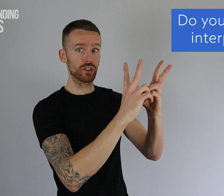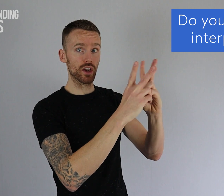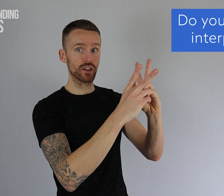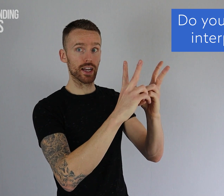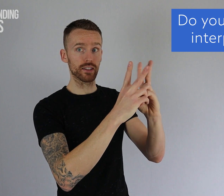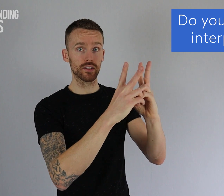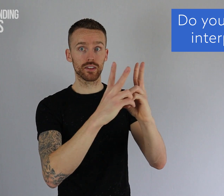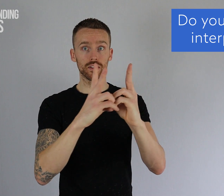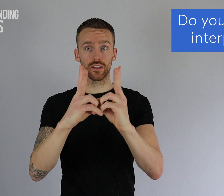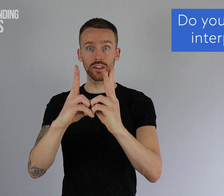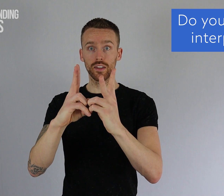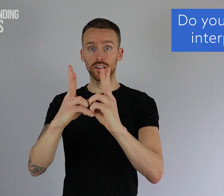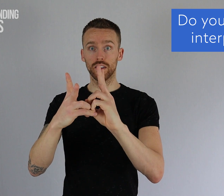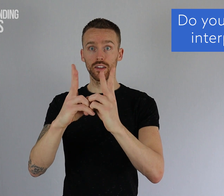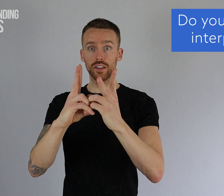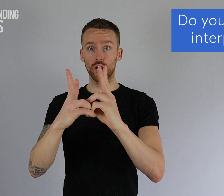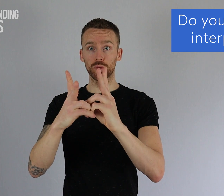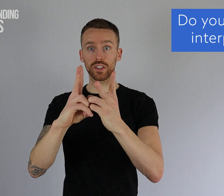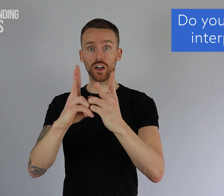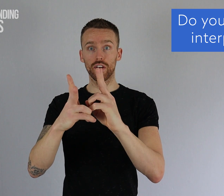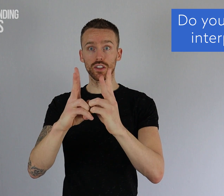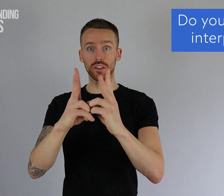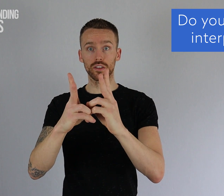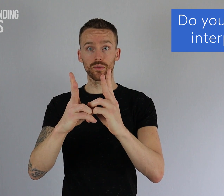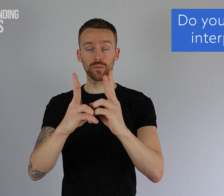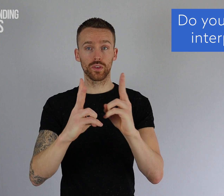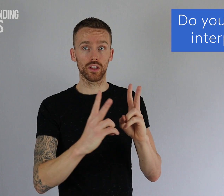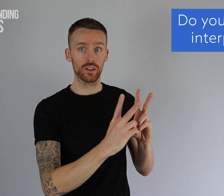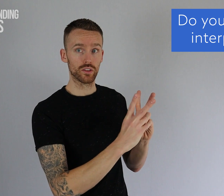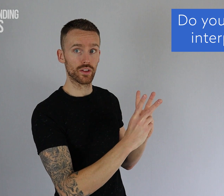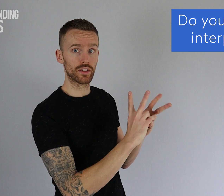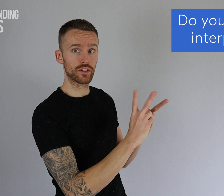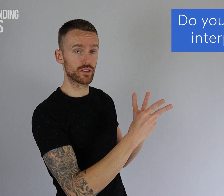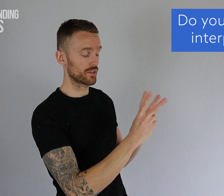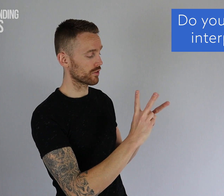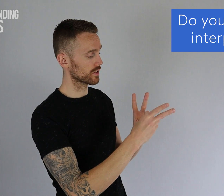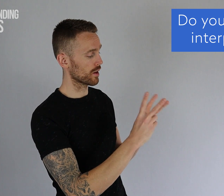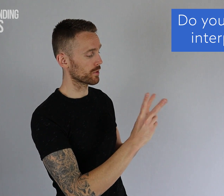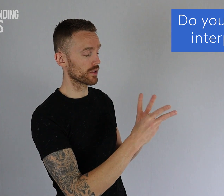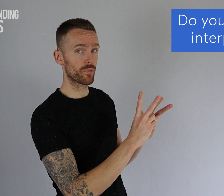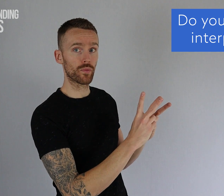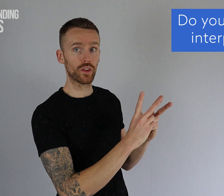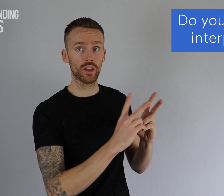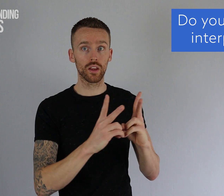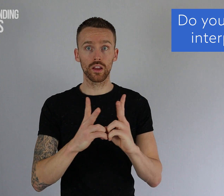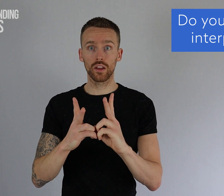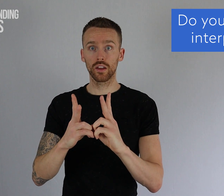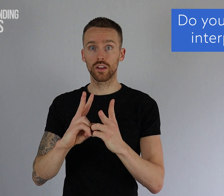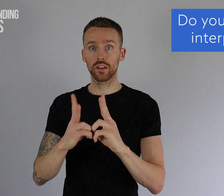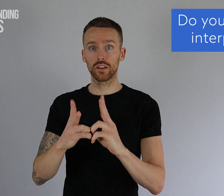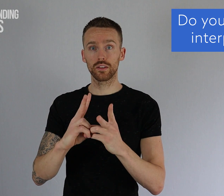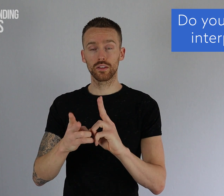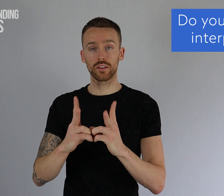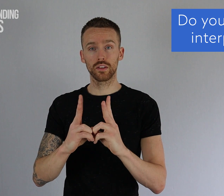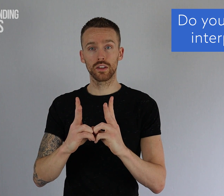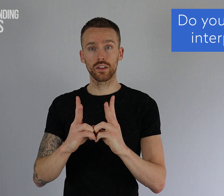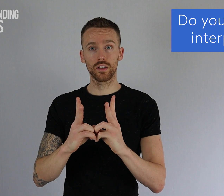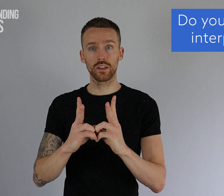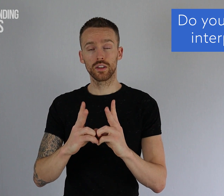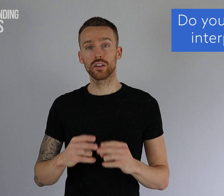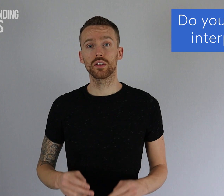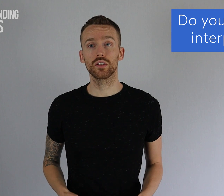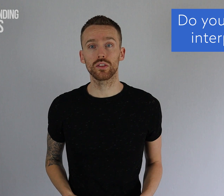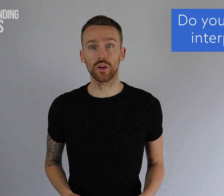to turn your hands in opposite directions. So this is the sign for interpreter.